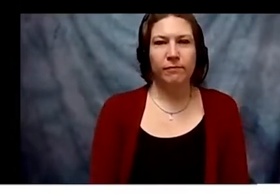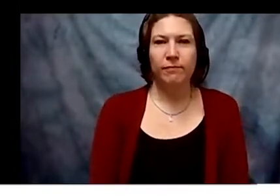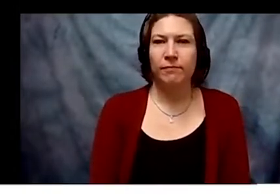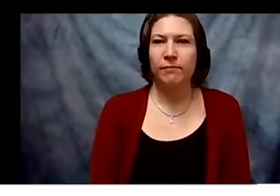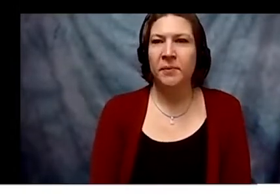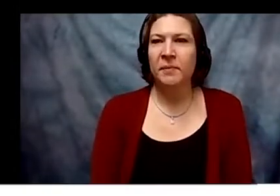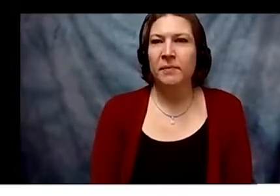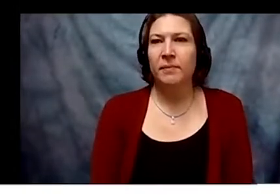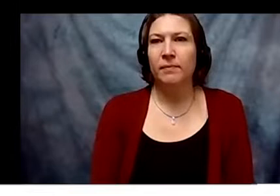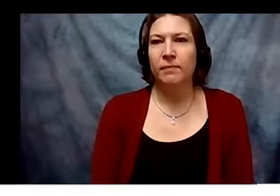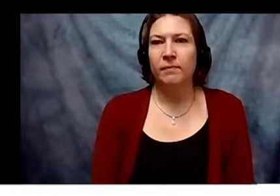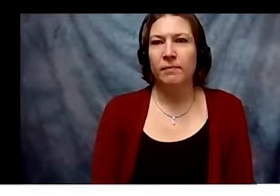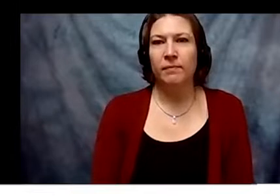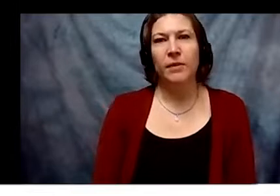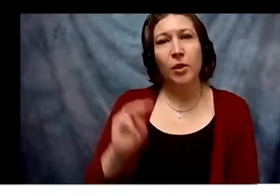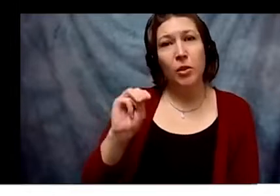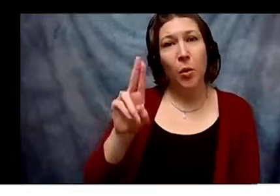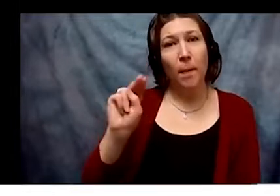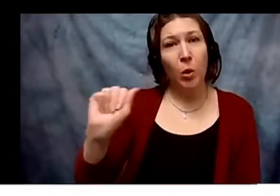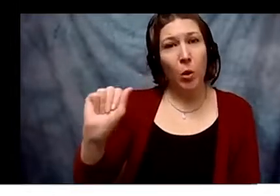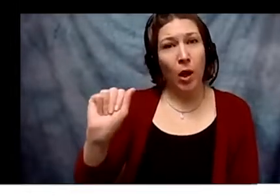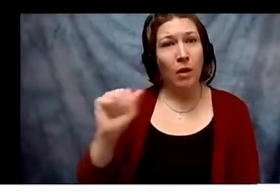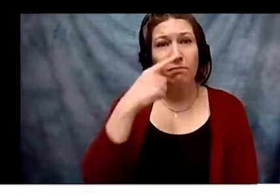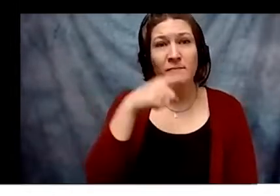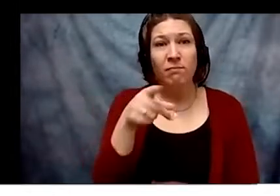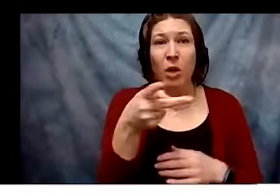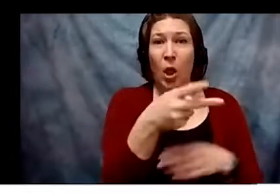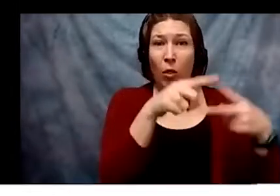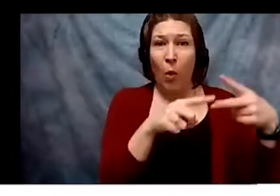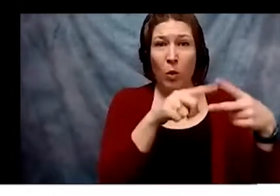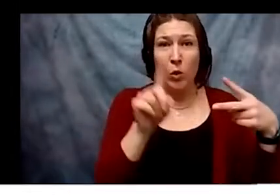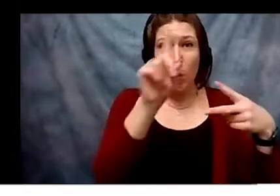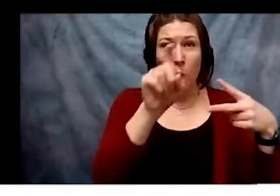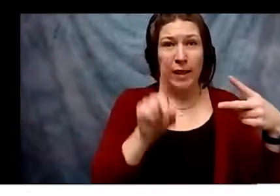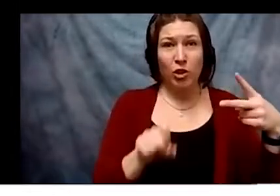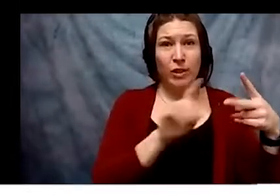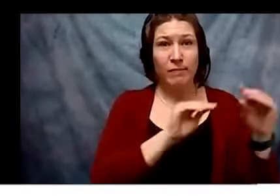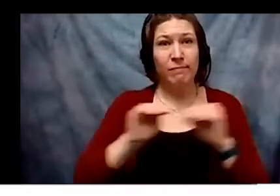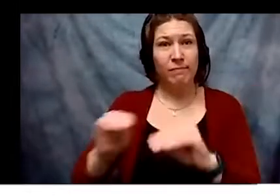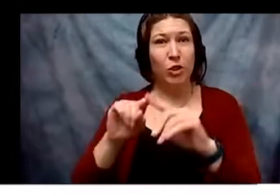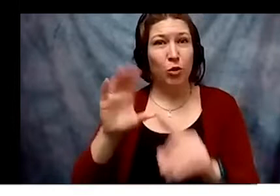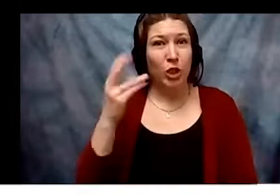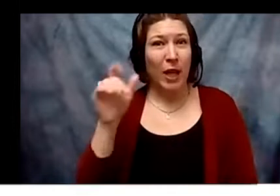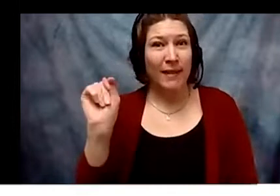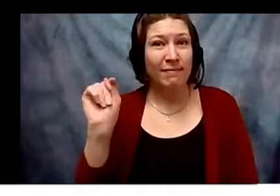Muna, Can you please paste the two questions into the chat? The questions to discuss in